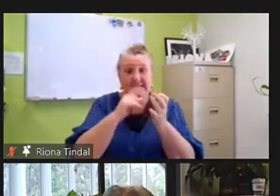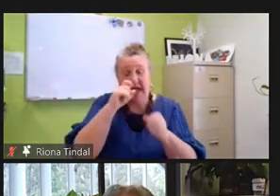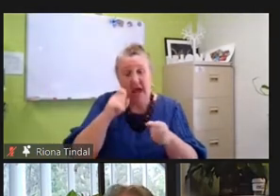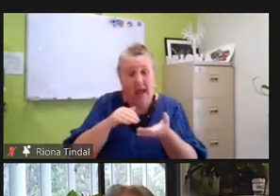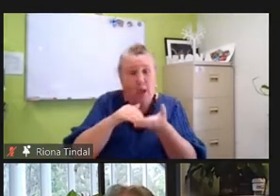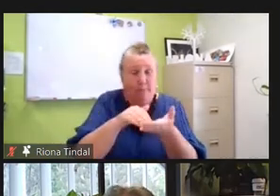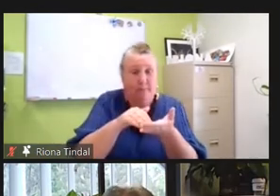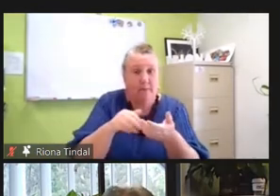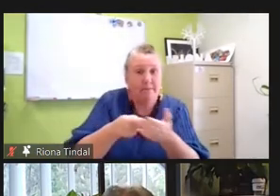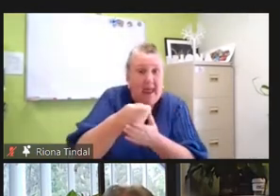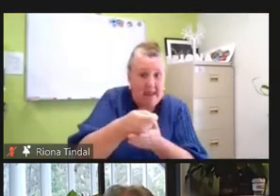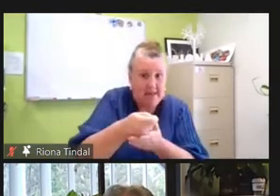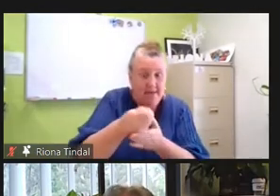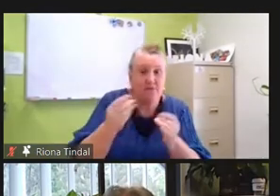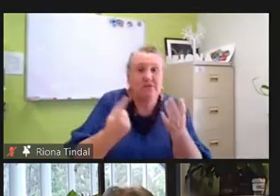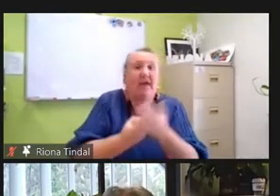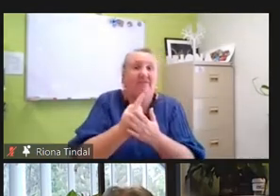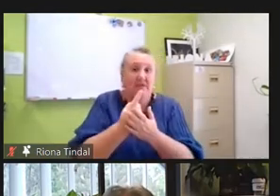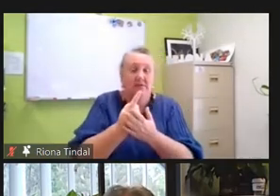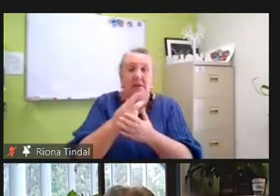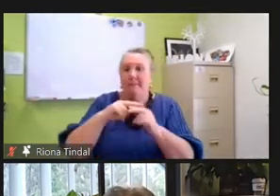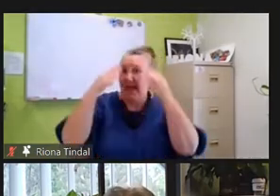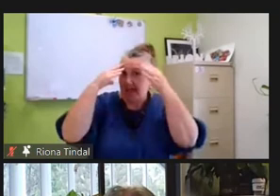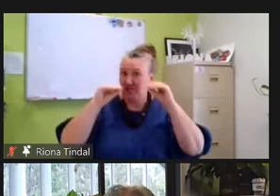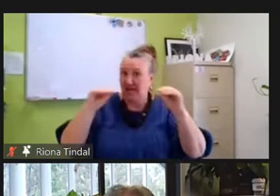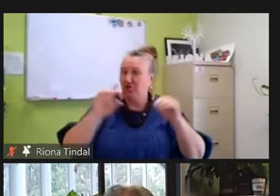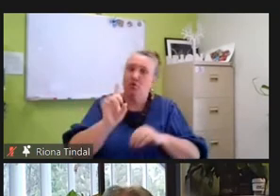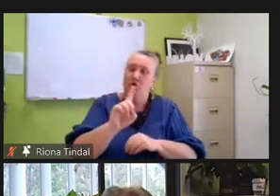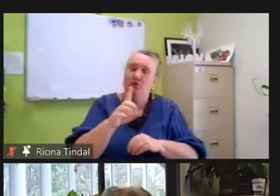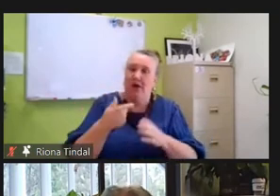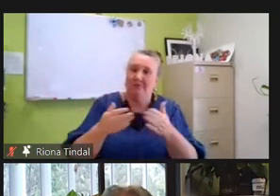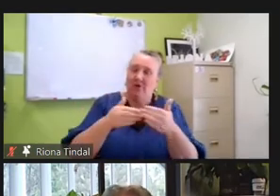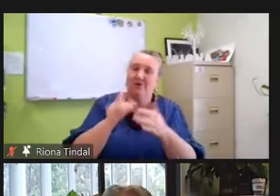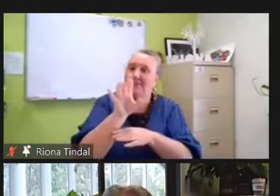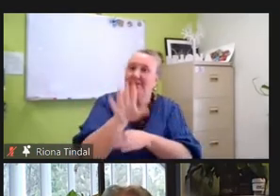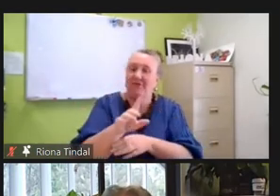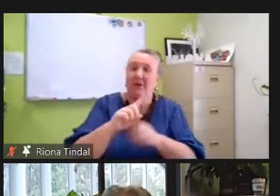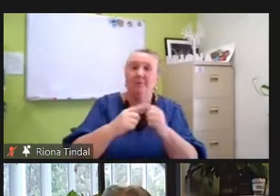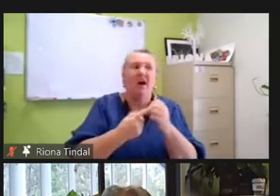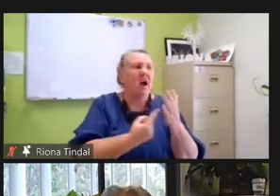Sometimes National Disability Insurance Scheme funds are able to assist. Not for education,